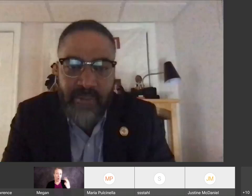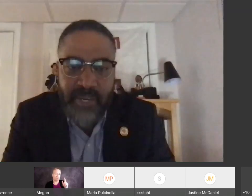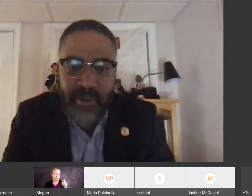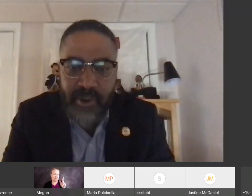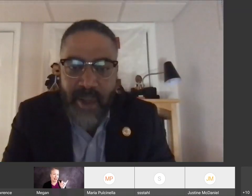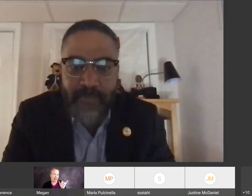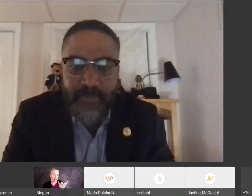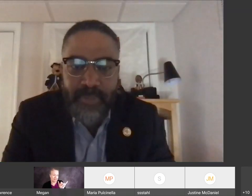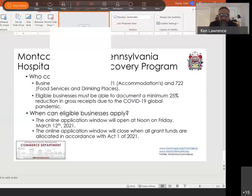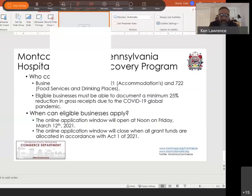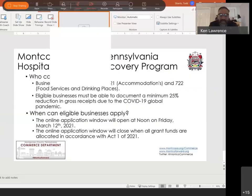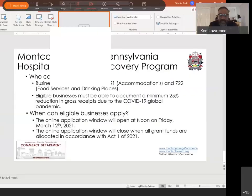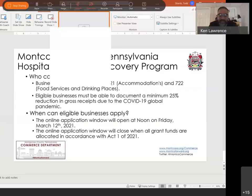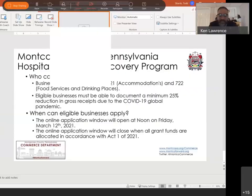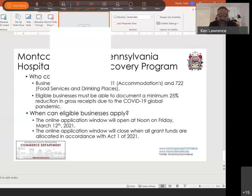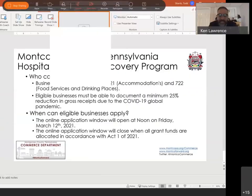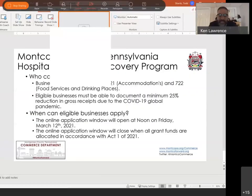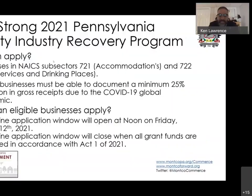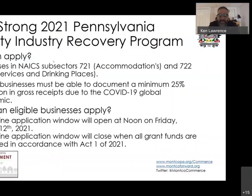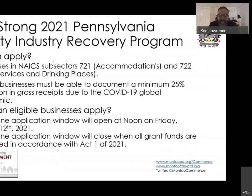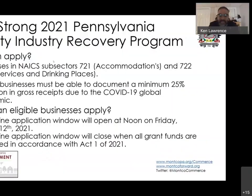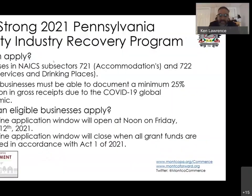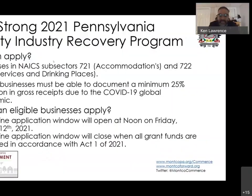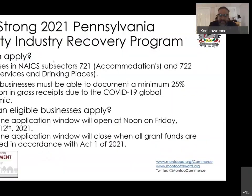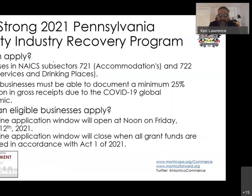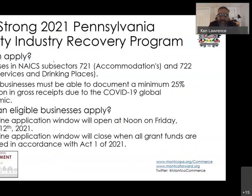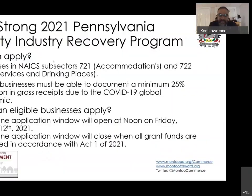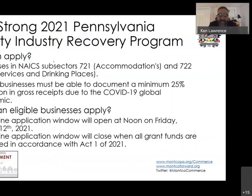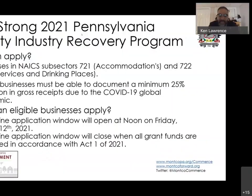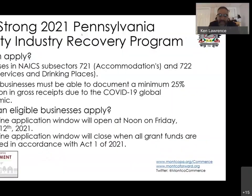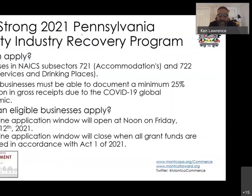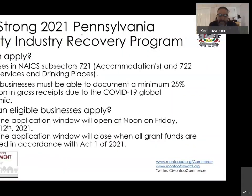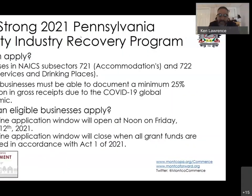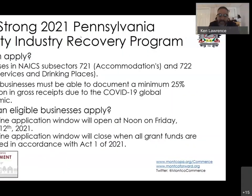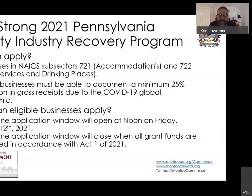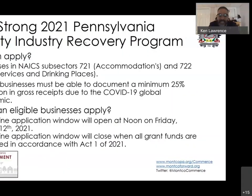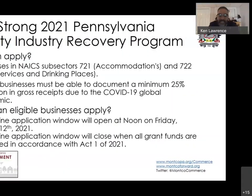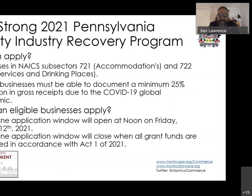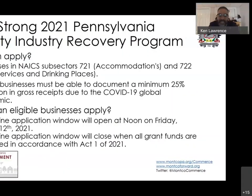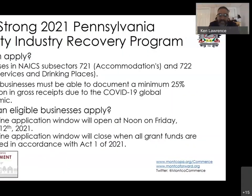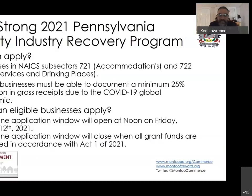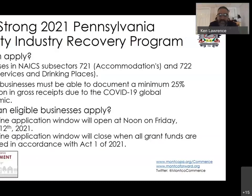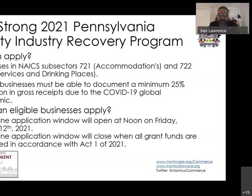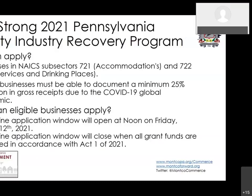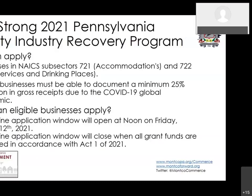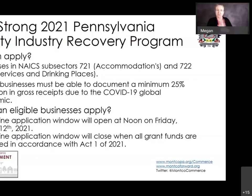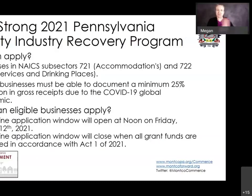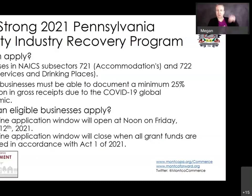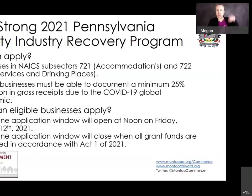Program and this is for businesses negatively impacted by COVID-19. They can apply